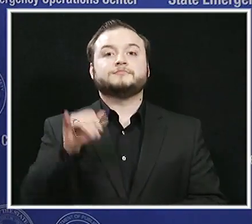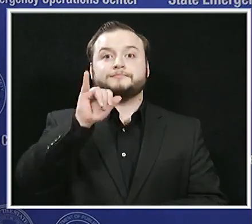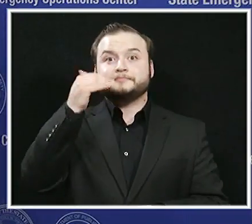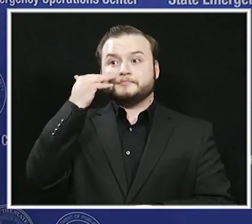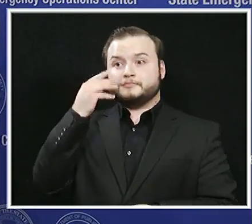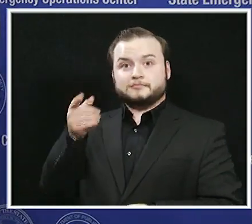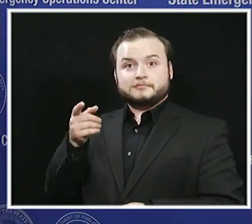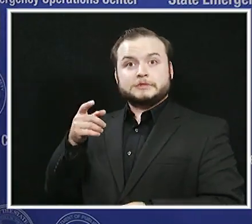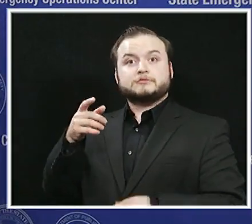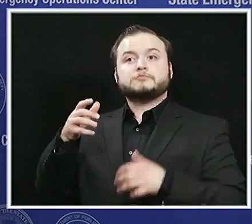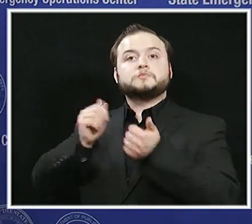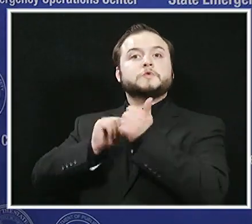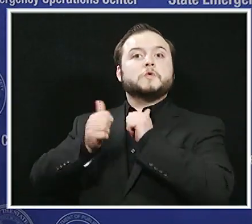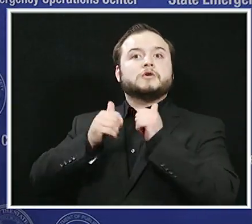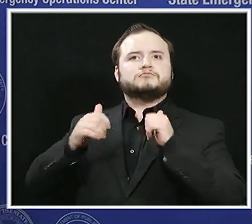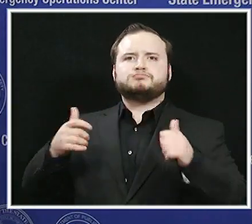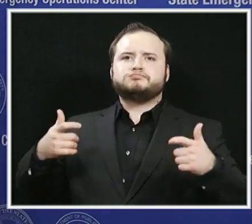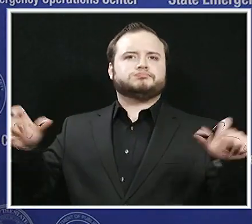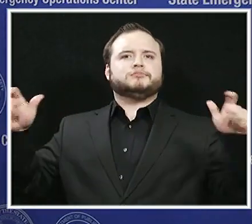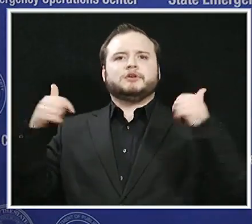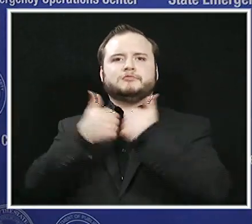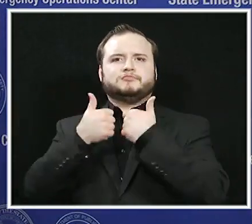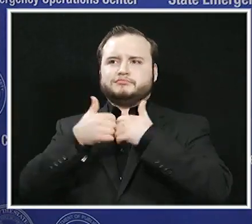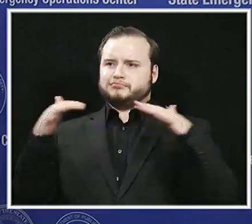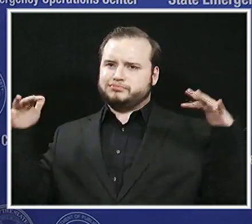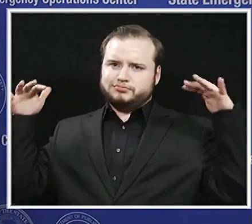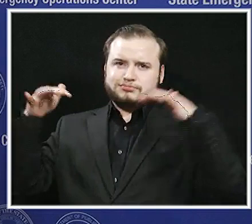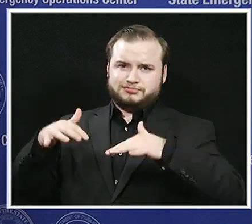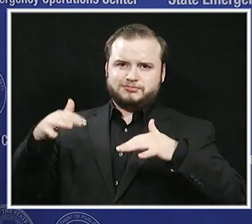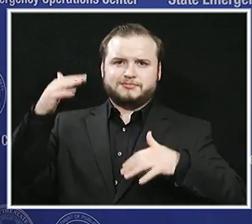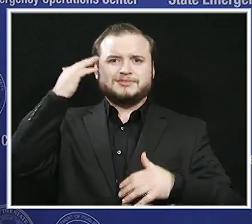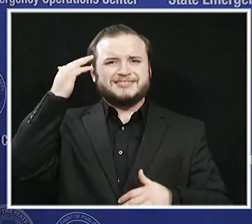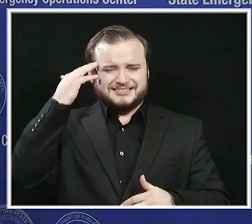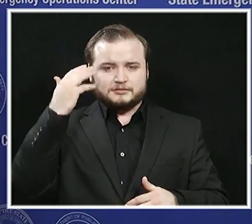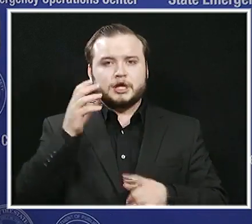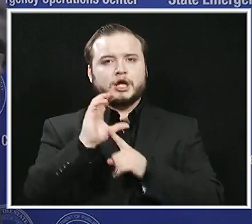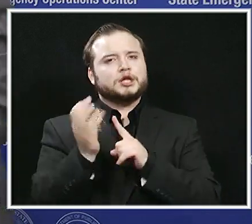being meter up by doing this. And again I go back to the sporting events and cultural gatherings, this is the most, I